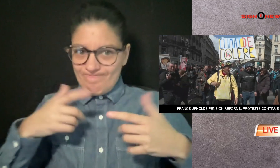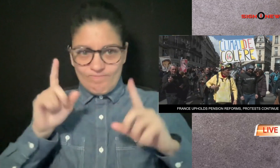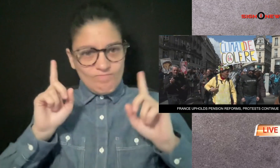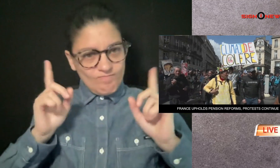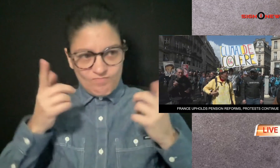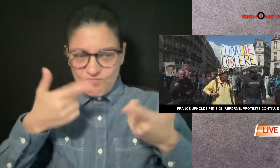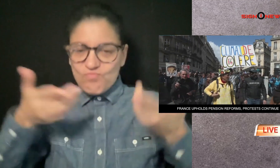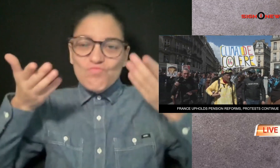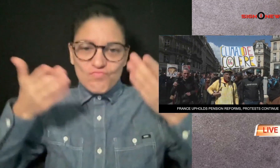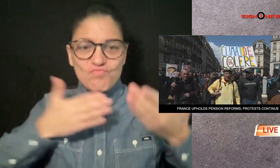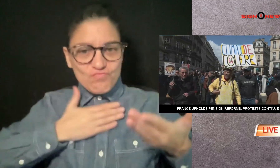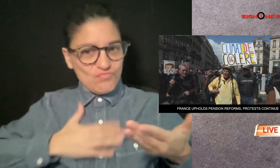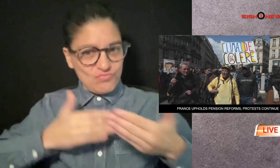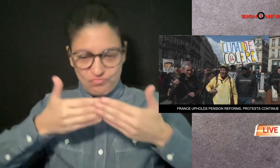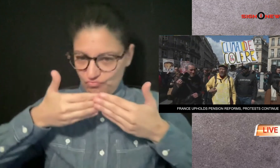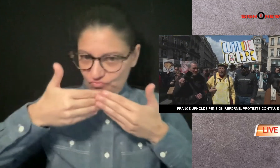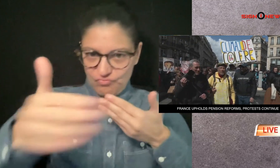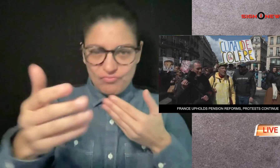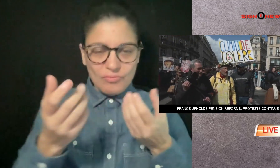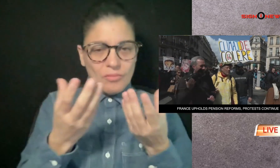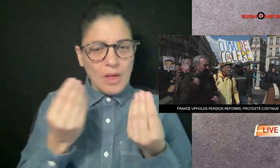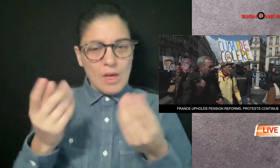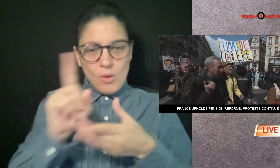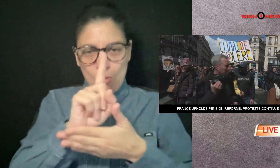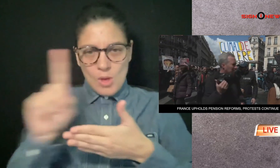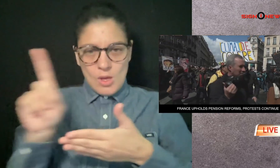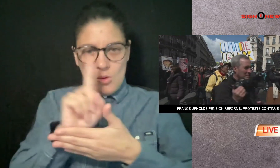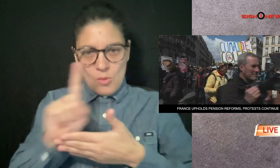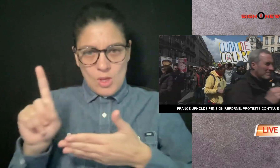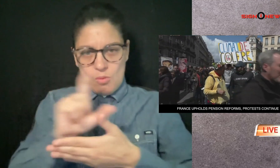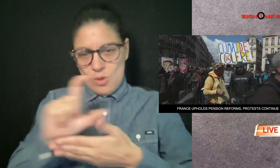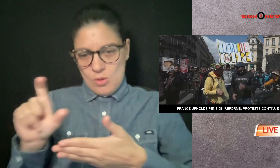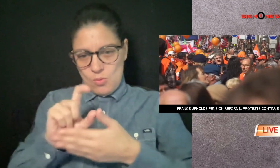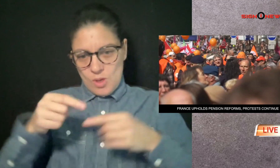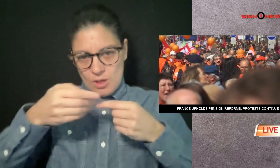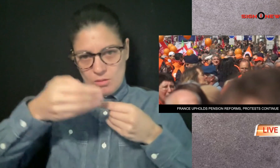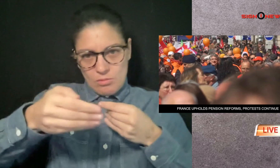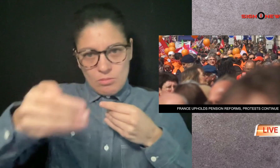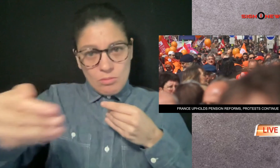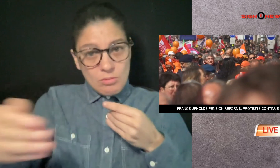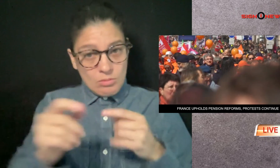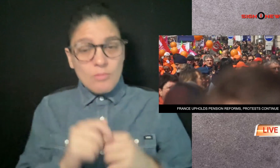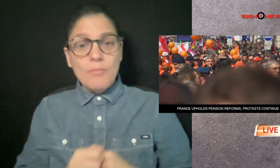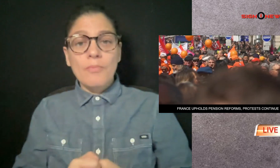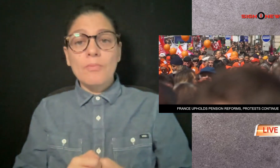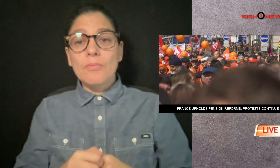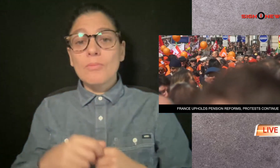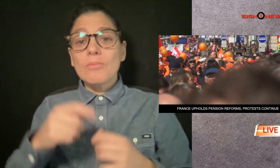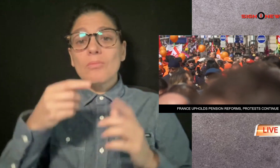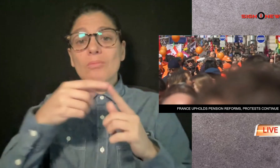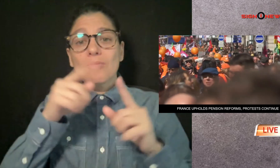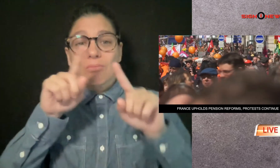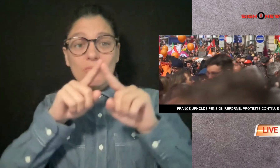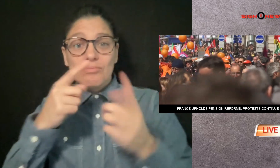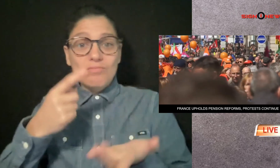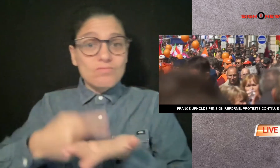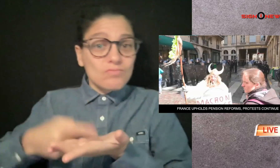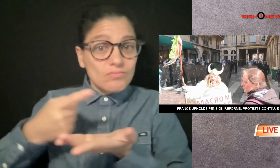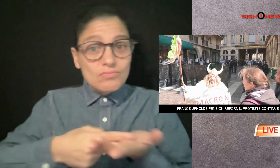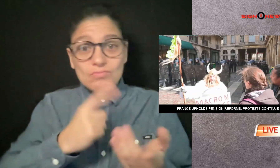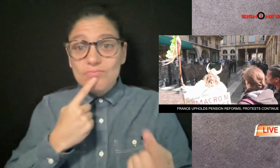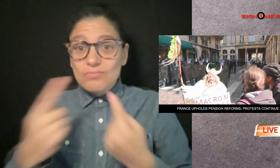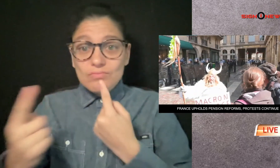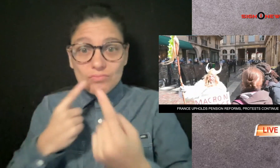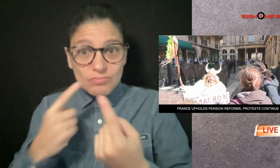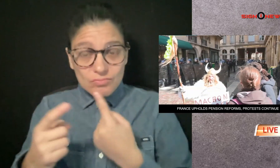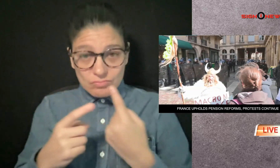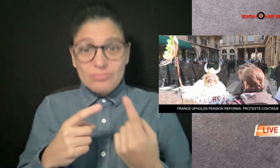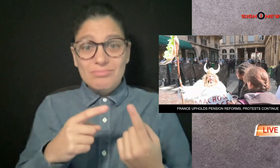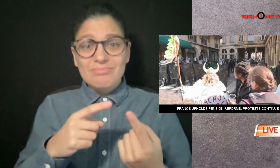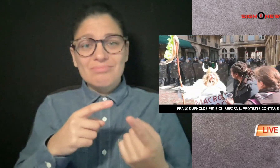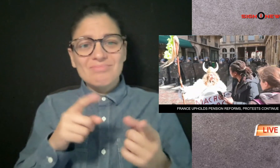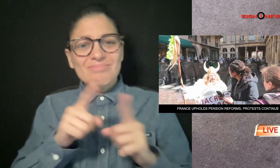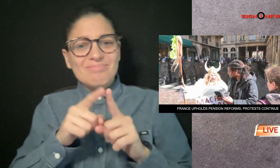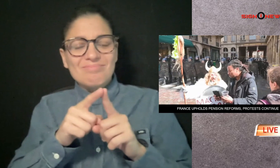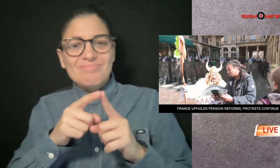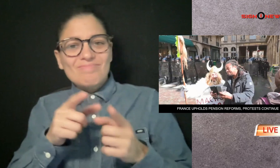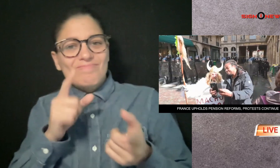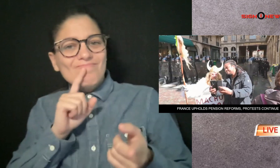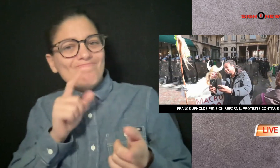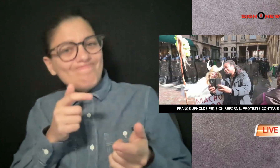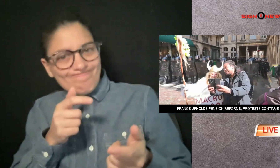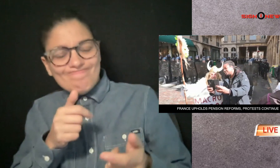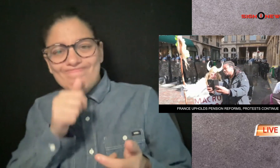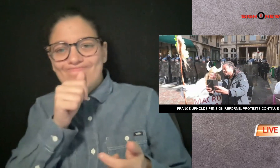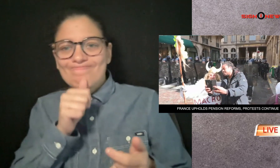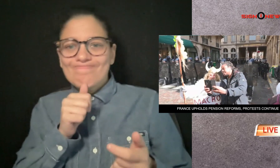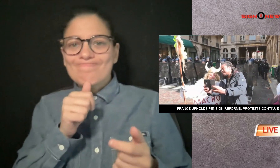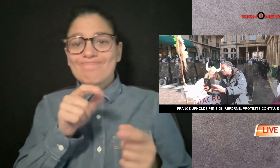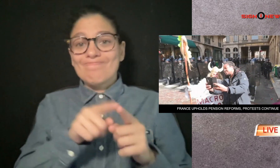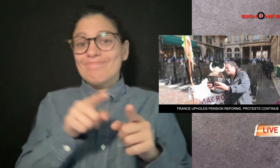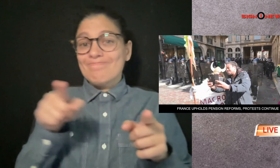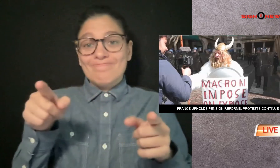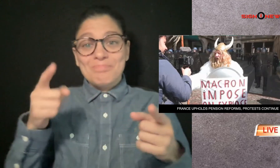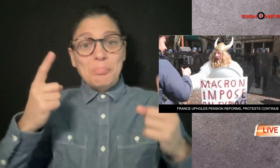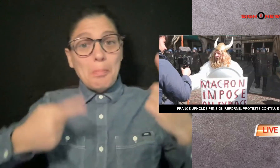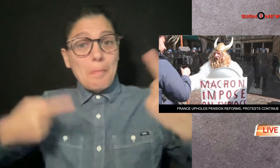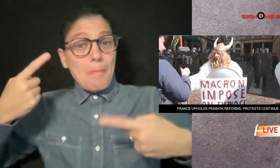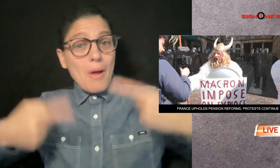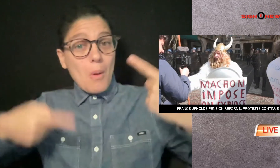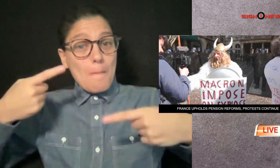going on for weeks the pension bill was forced through parliament